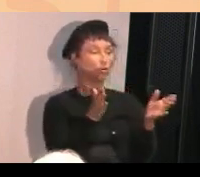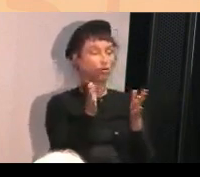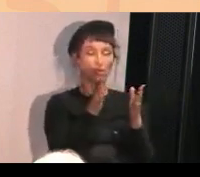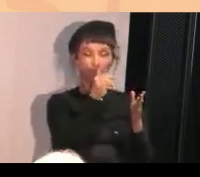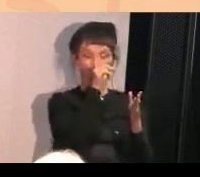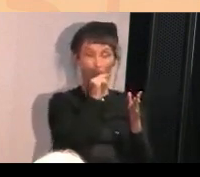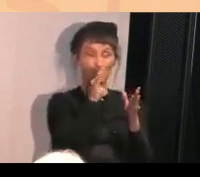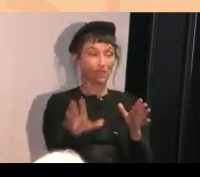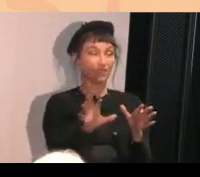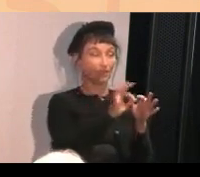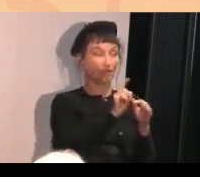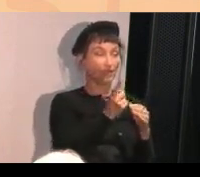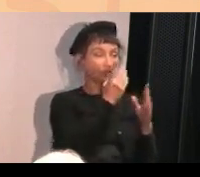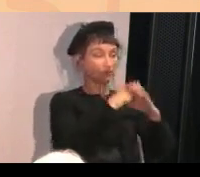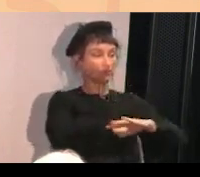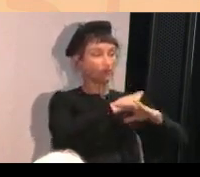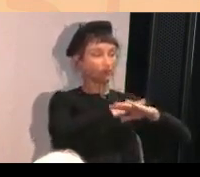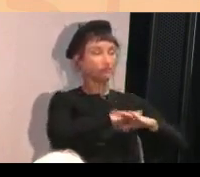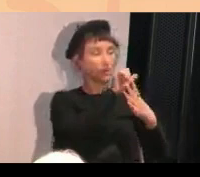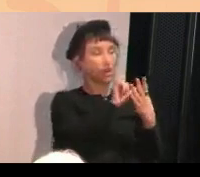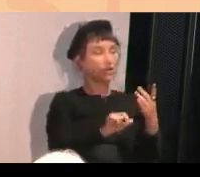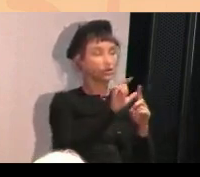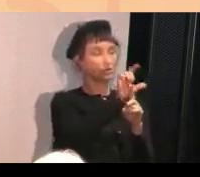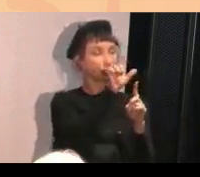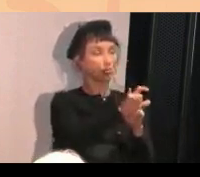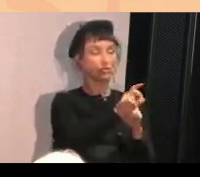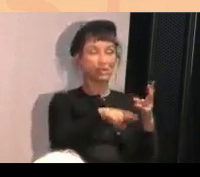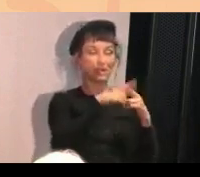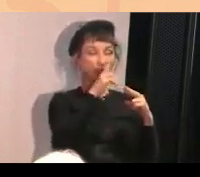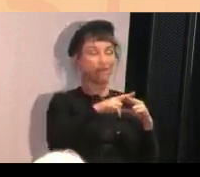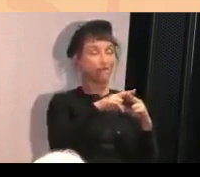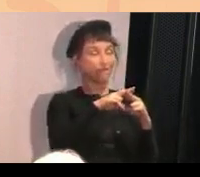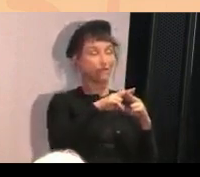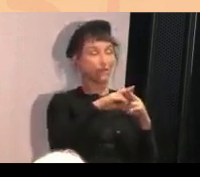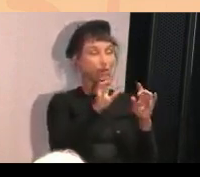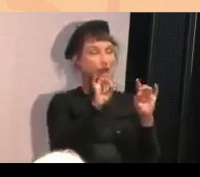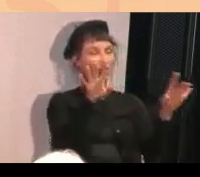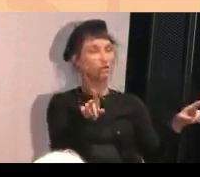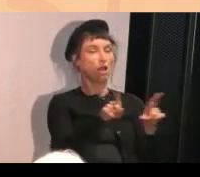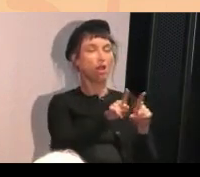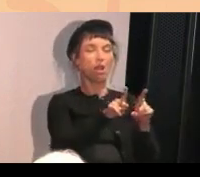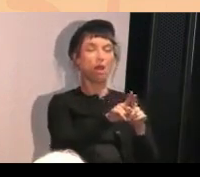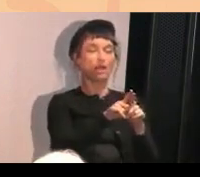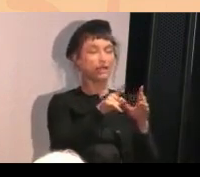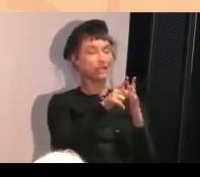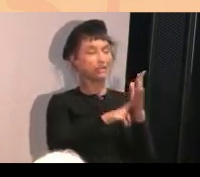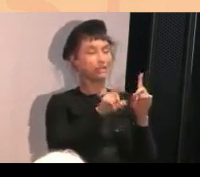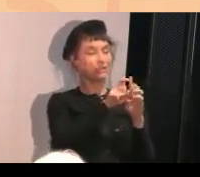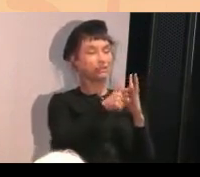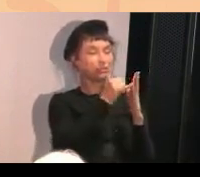First Nations arts and culture for those outside it such as industry and government and helping